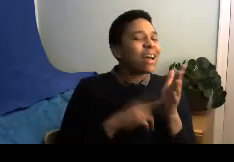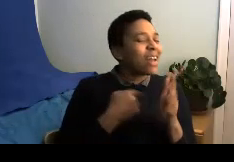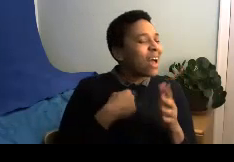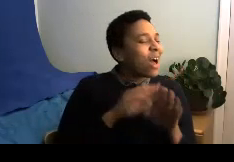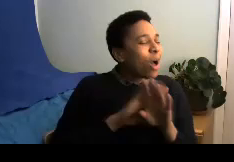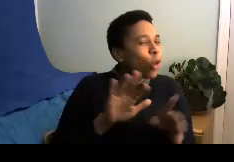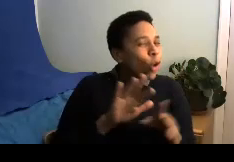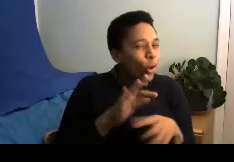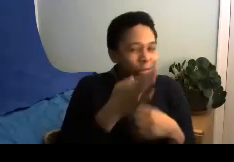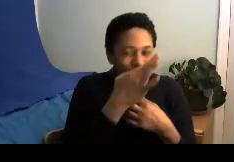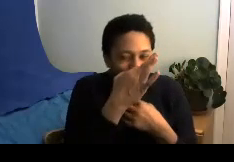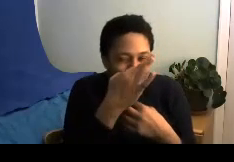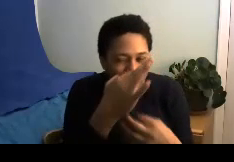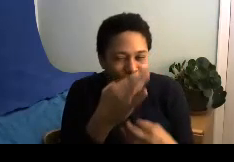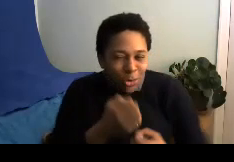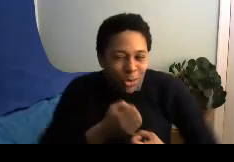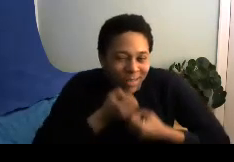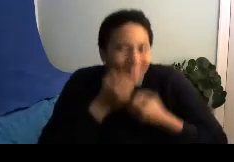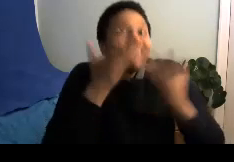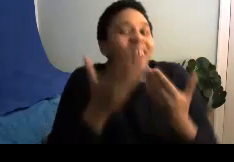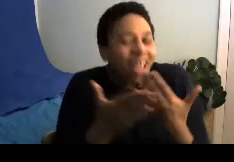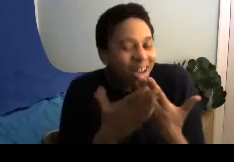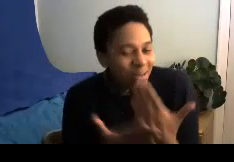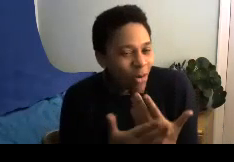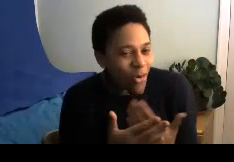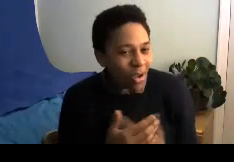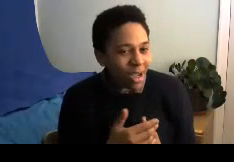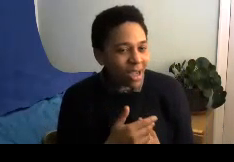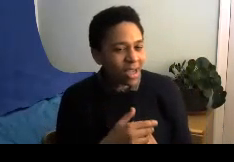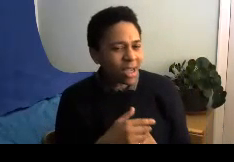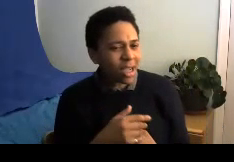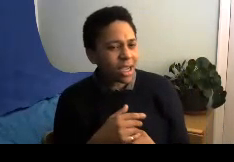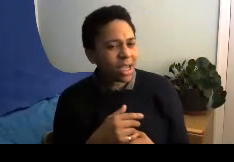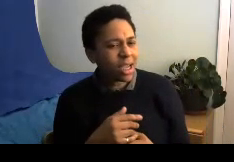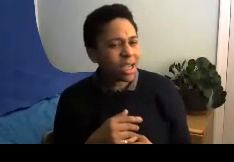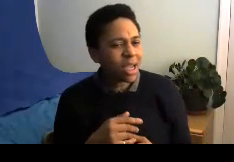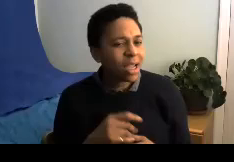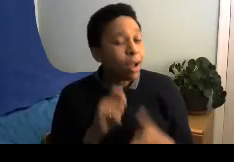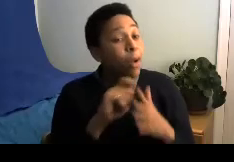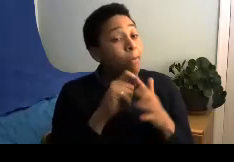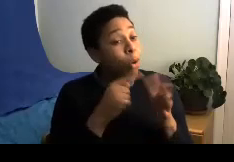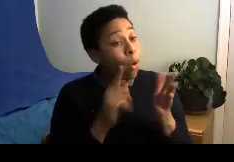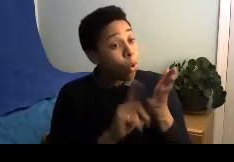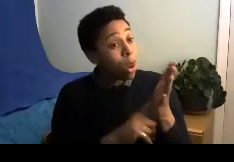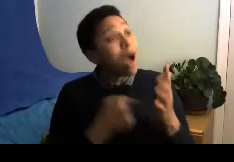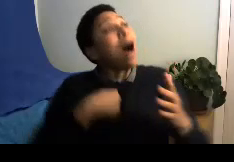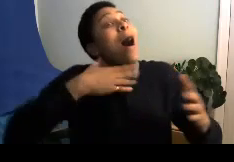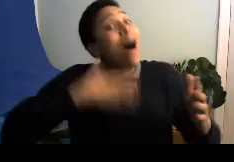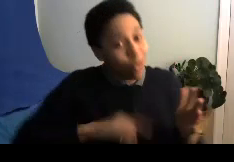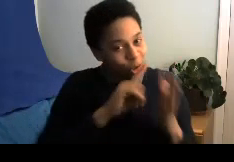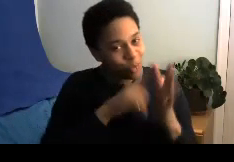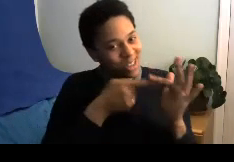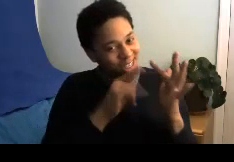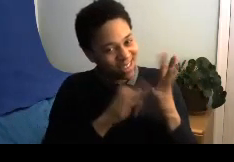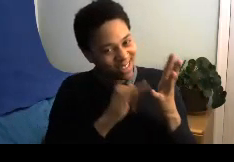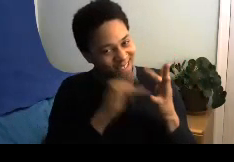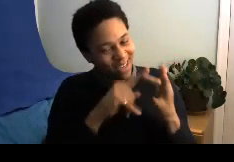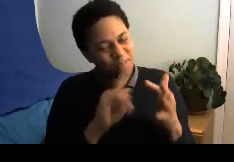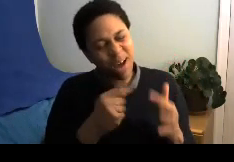You're very, very grown up. Paul: I would have played Jesse actually. Recently, never.